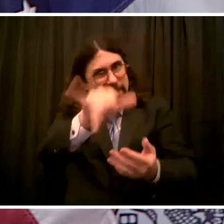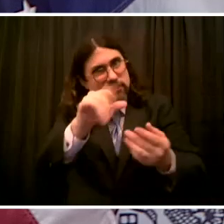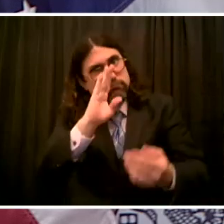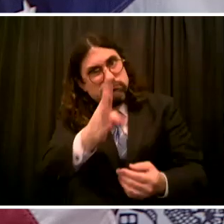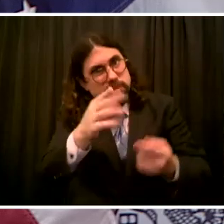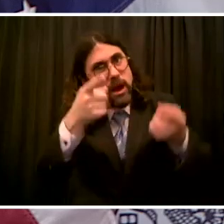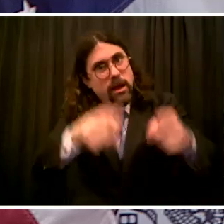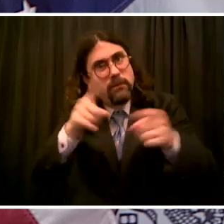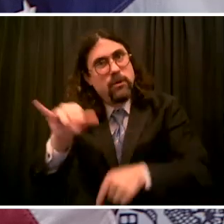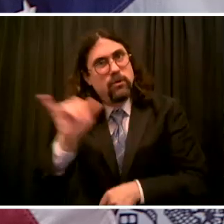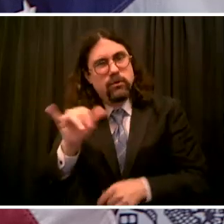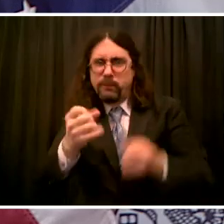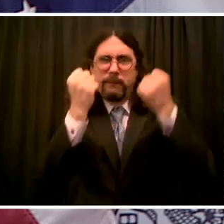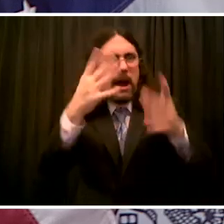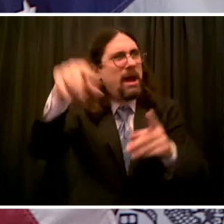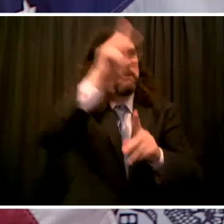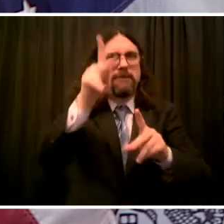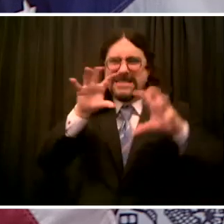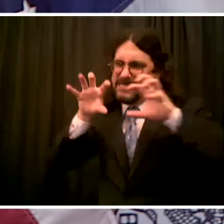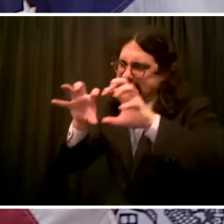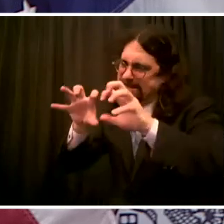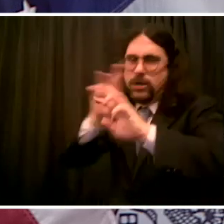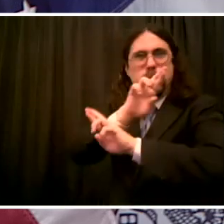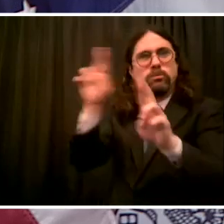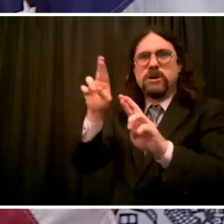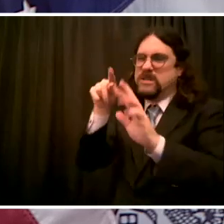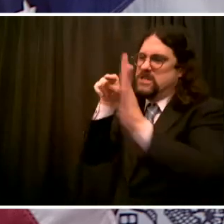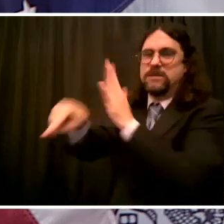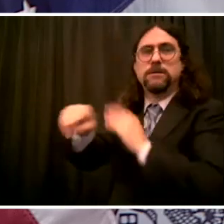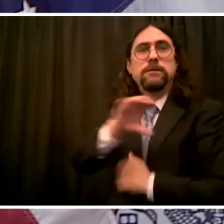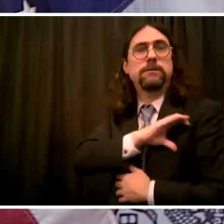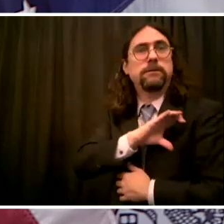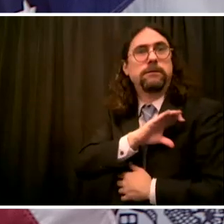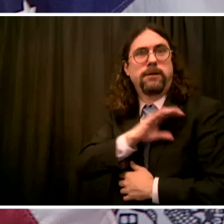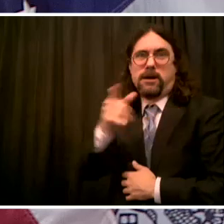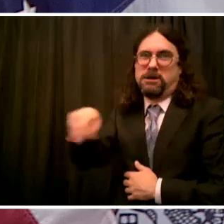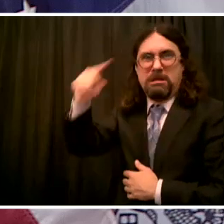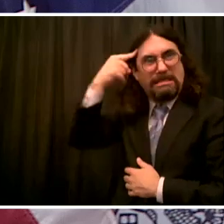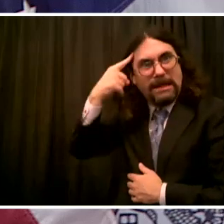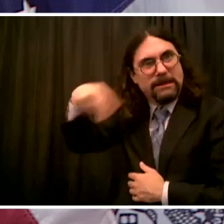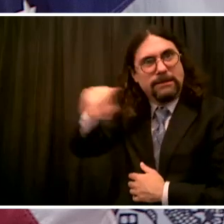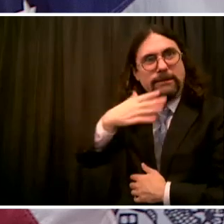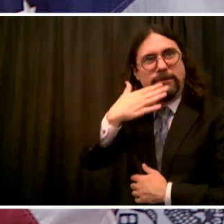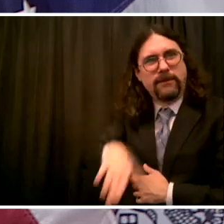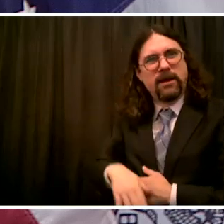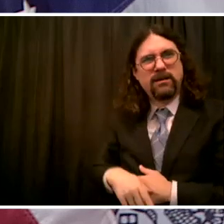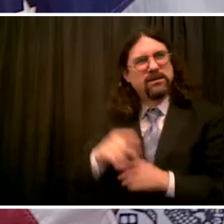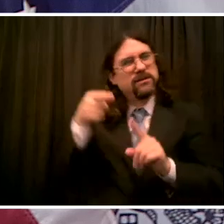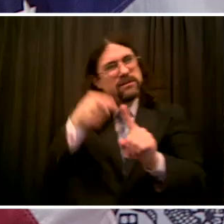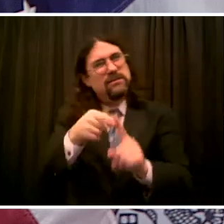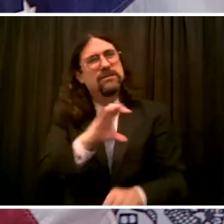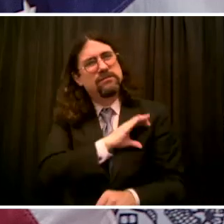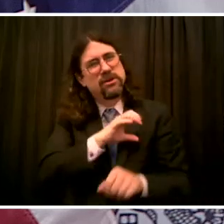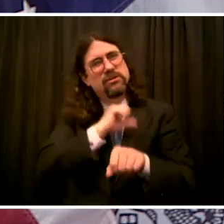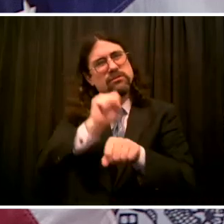FIGHT WITH EVERYONE. THEY FIGHT WITH THEISIR GN OTHERS. THEY FIGHT WHEN THEYO G T OCROUT. THEY HAVE OPEN GUN CASES. THEY ARE GA NG